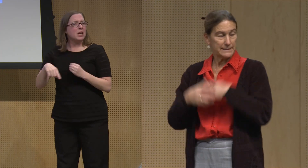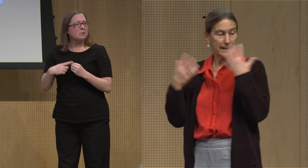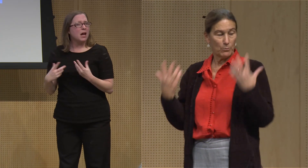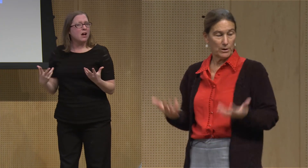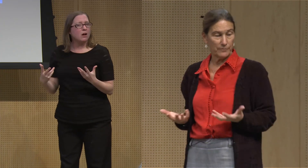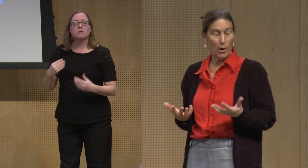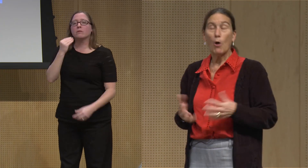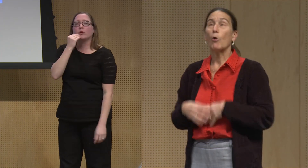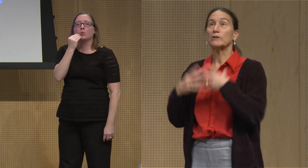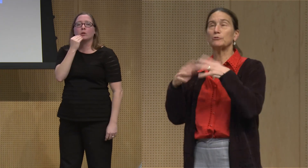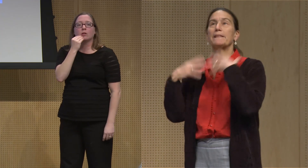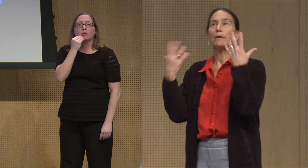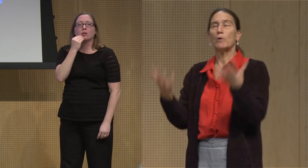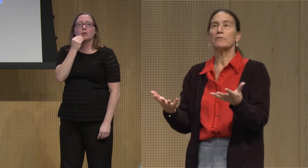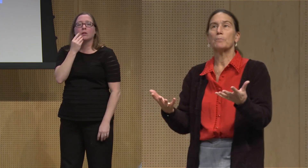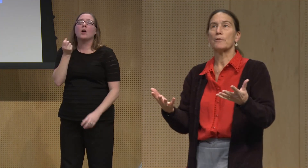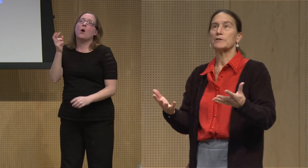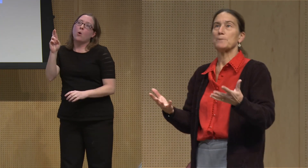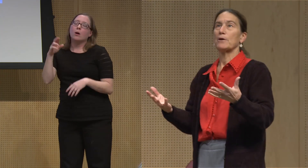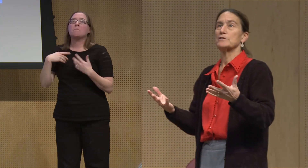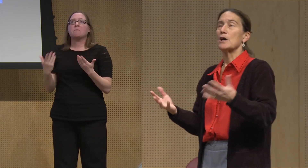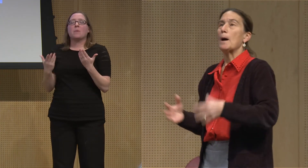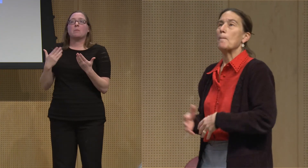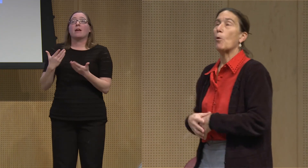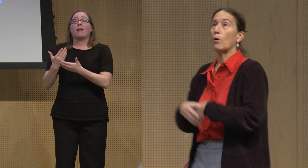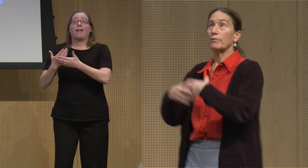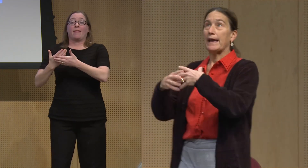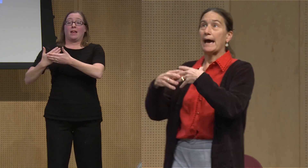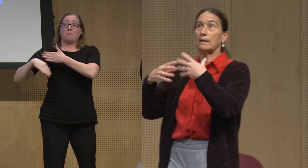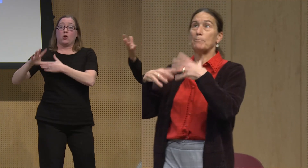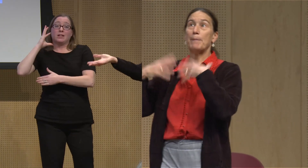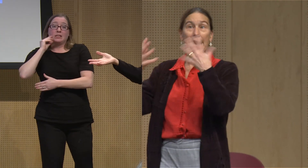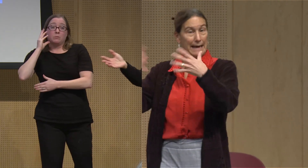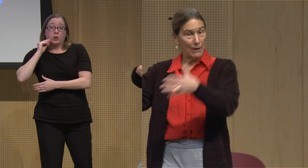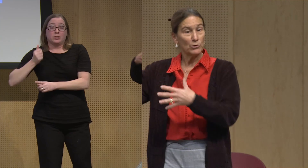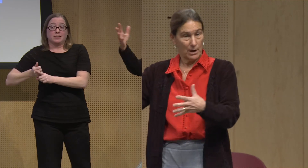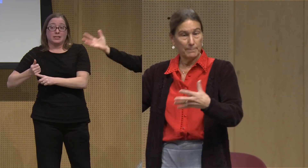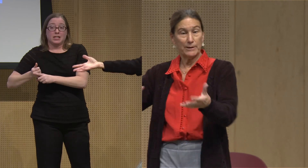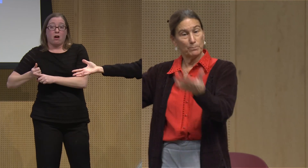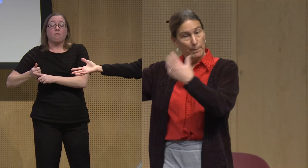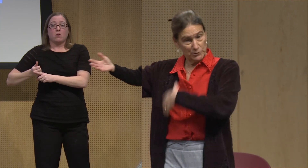BECAUSE THEY HAD A WONDERFUL--OR EXCUSE ME. THEY HAD A WONDERFUL BIRTH EXPERIENCE OR THEY HAD A BAD OUTCOME AND THEIR CHILD WAS